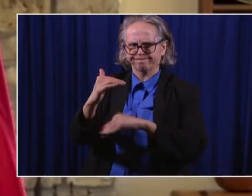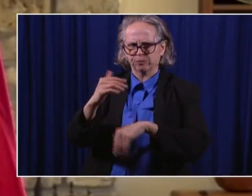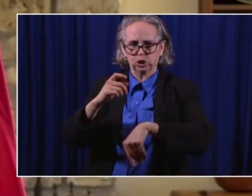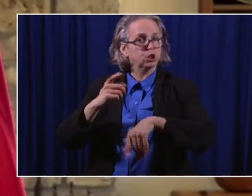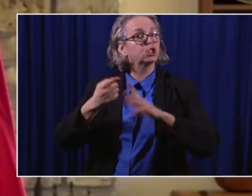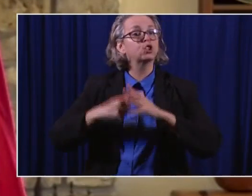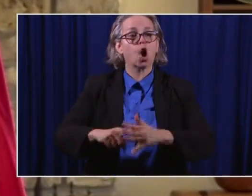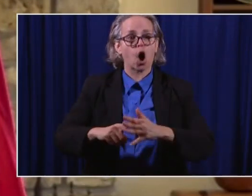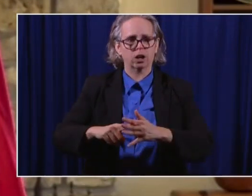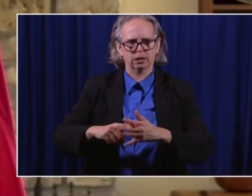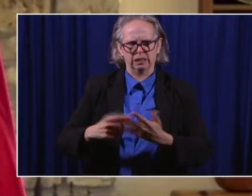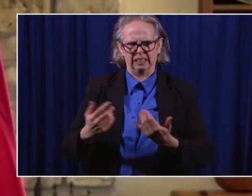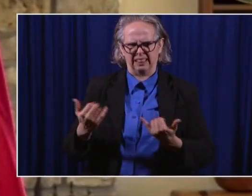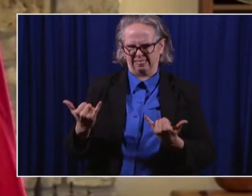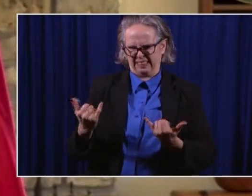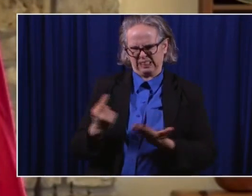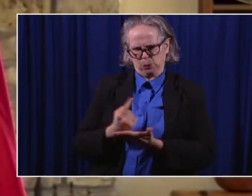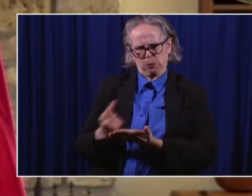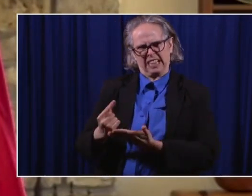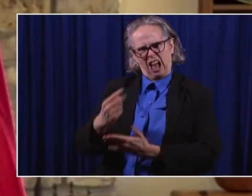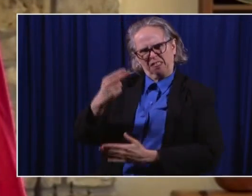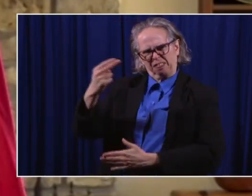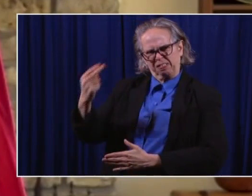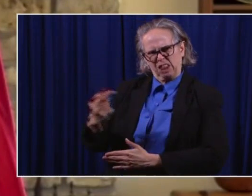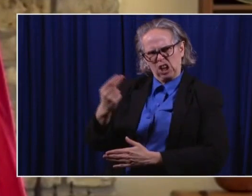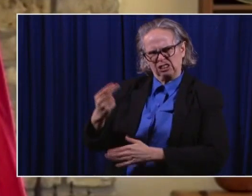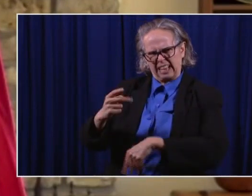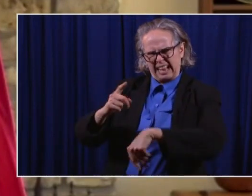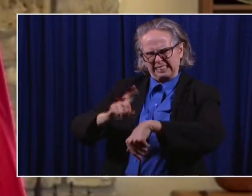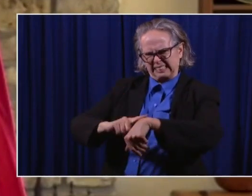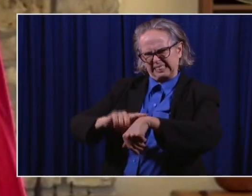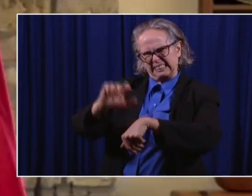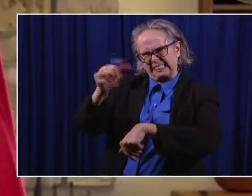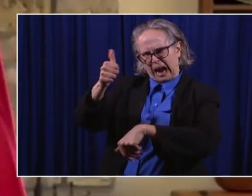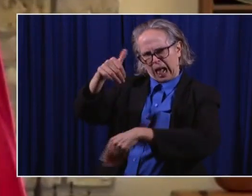THE CURFEW WILL START THURSDAY 00 P.M..